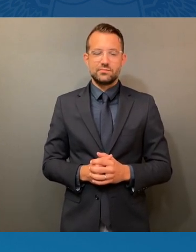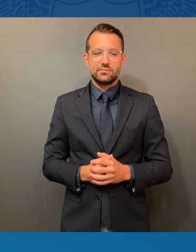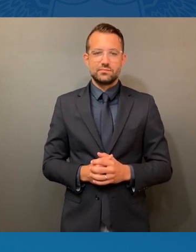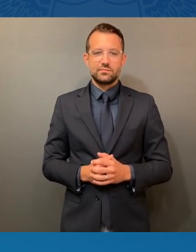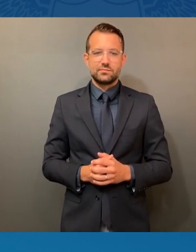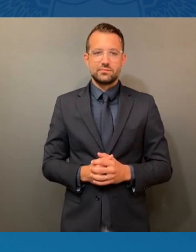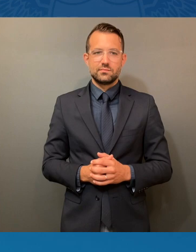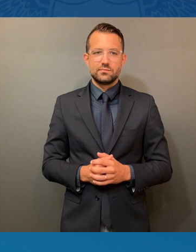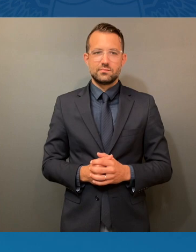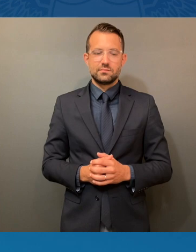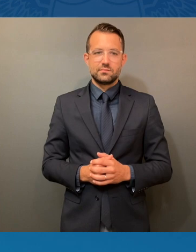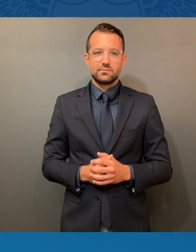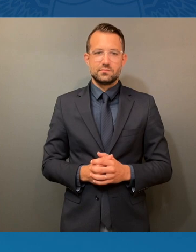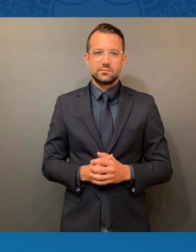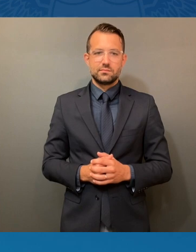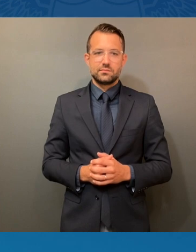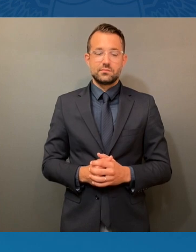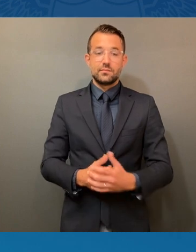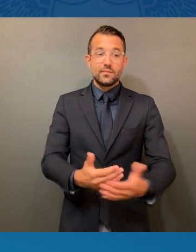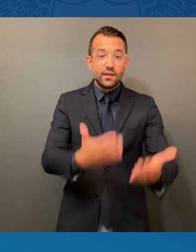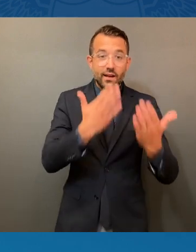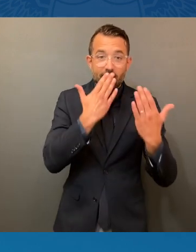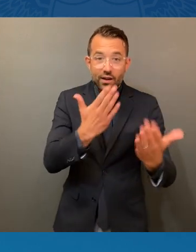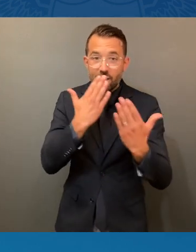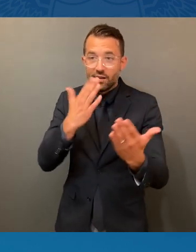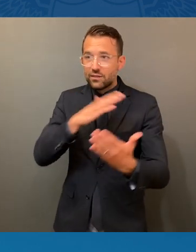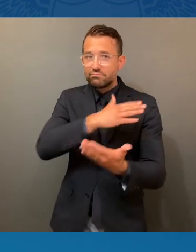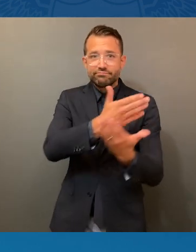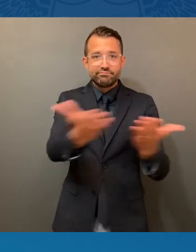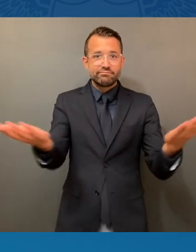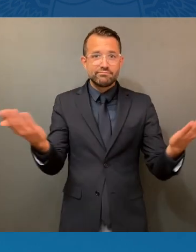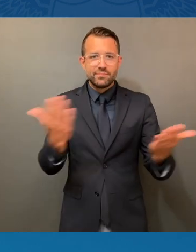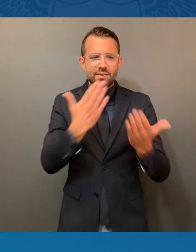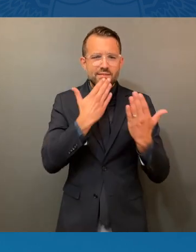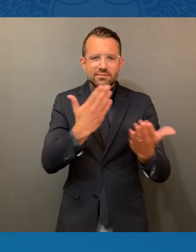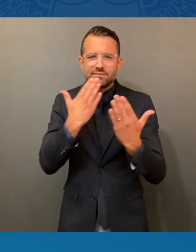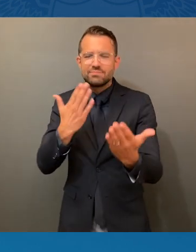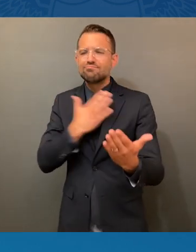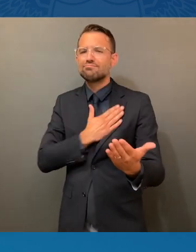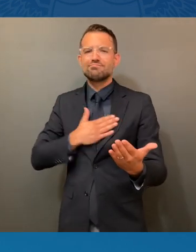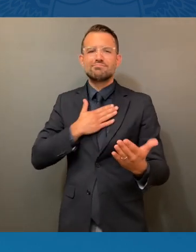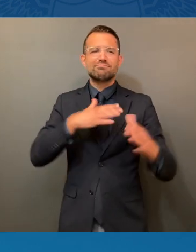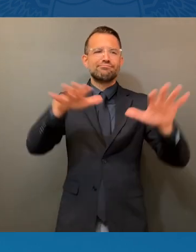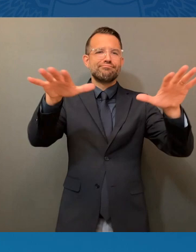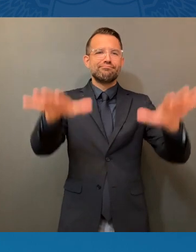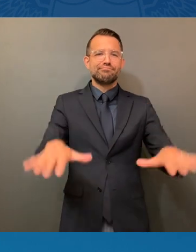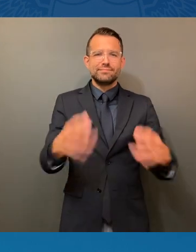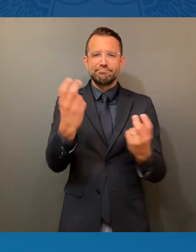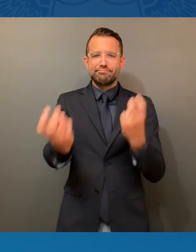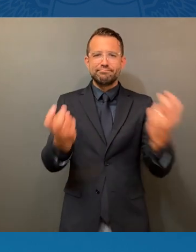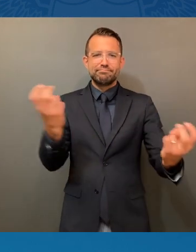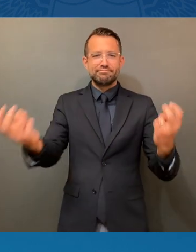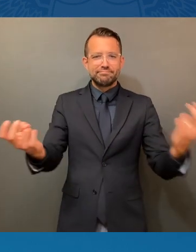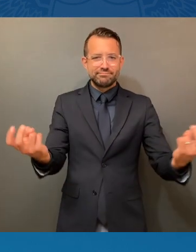Thank you all. Thank you all. Please, have a seat. Stella -- Oakland girl power!